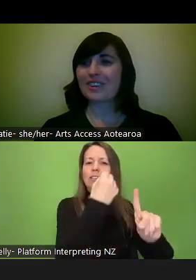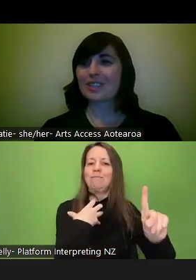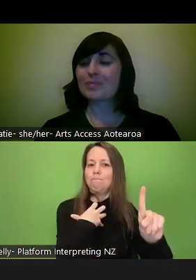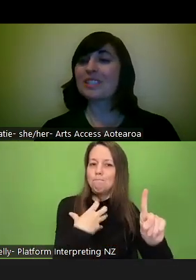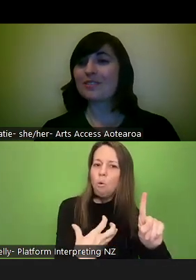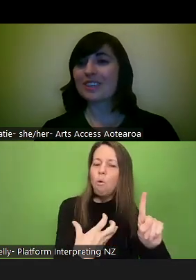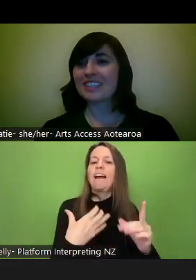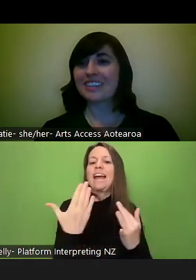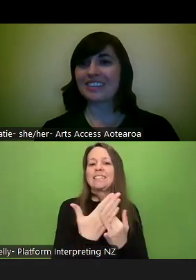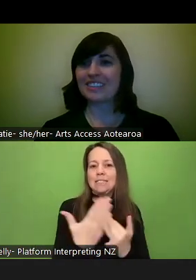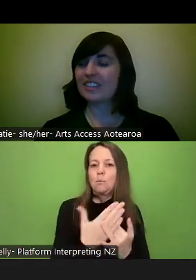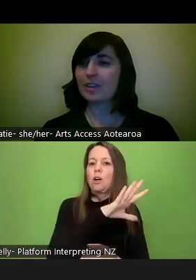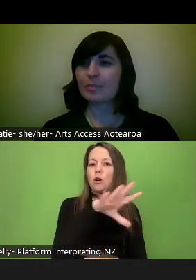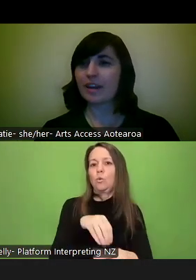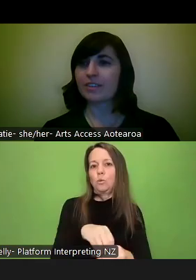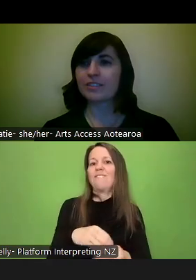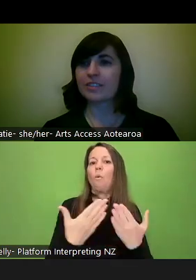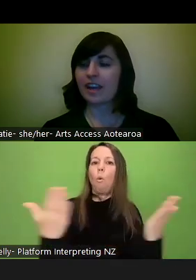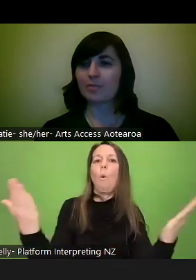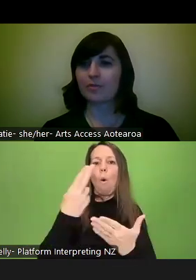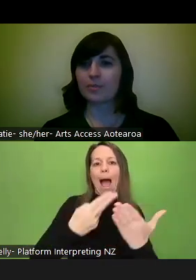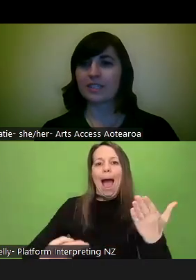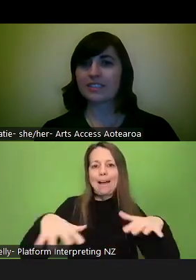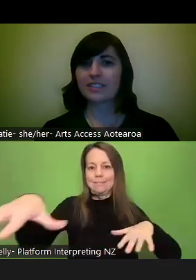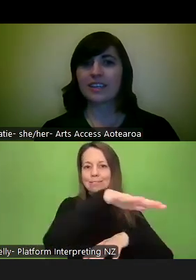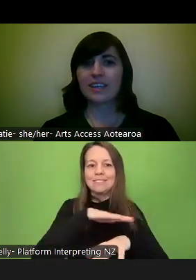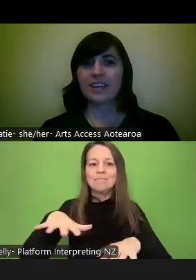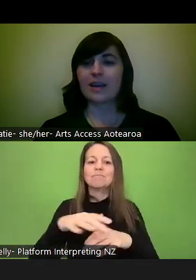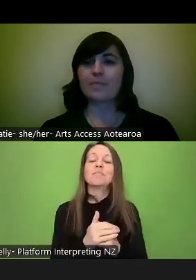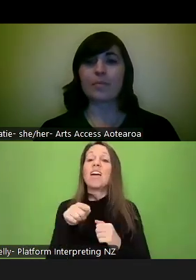focus specifically on theater makers and live performance.